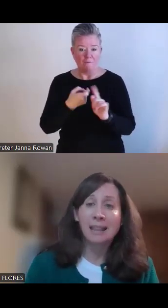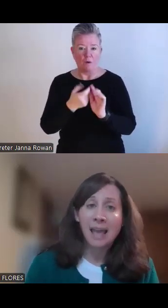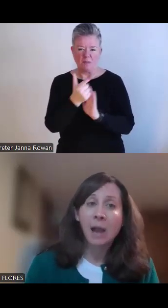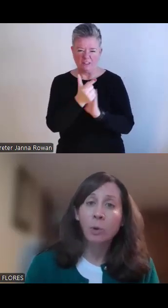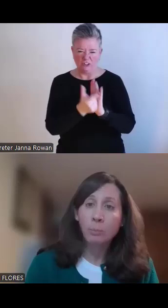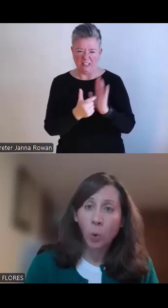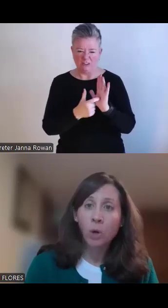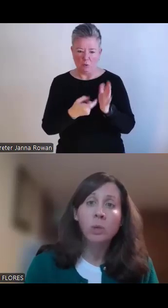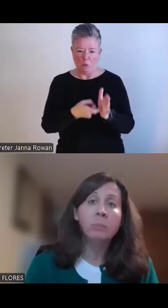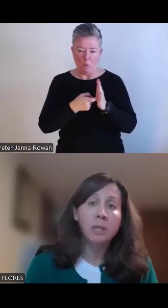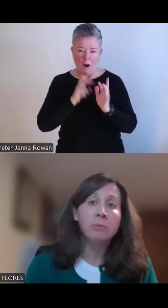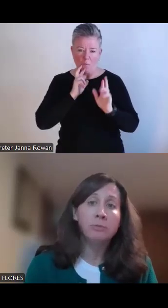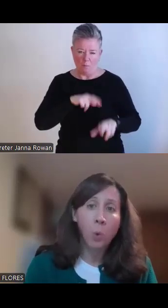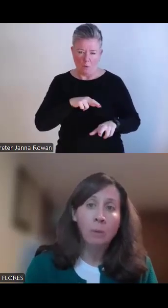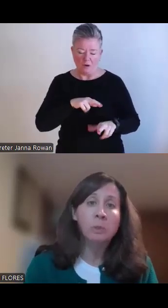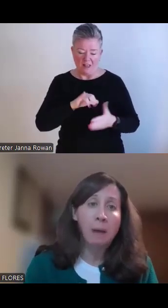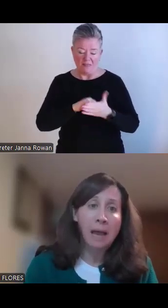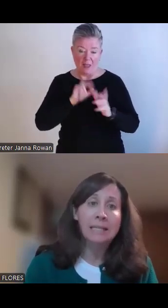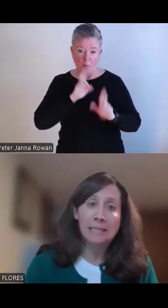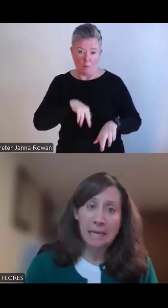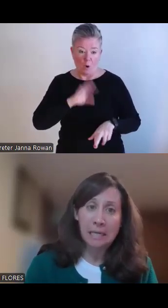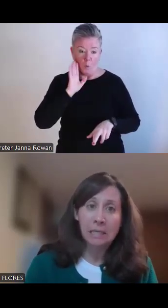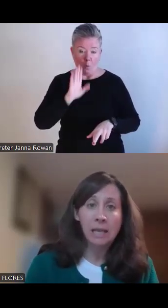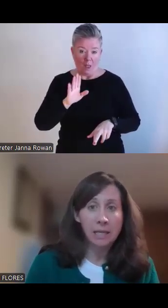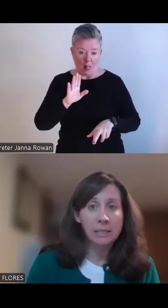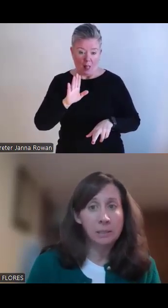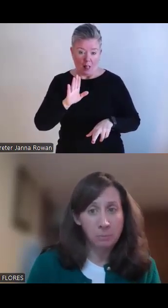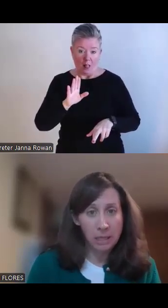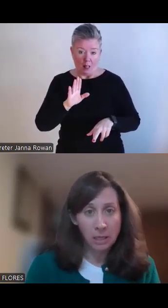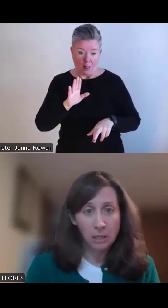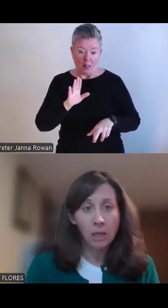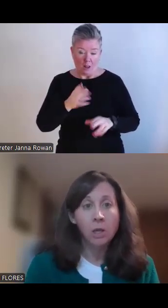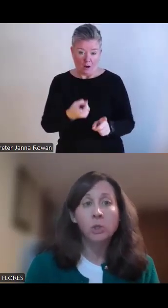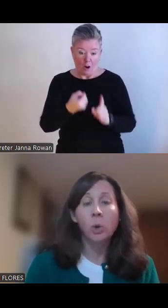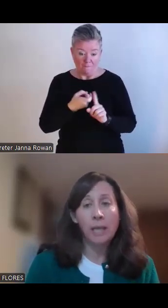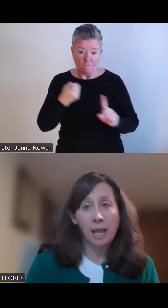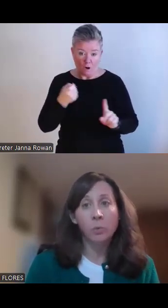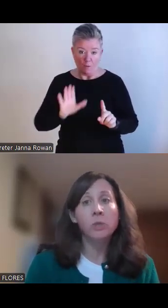and that report will be informed by the data that is submitted. So again,